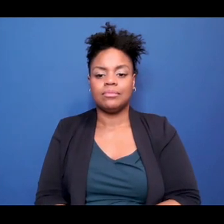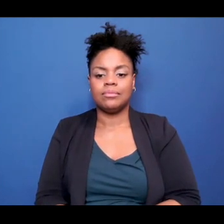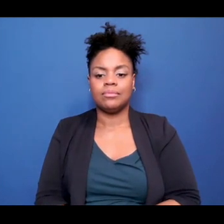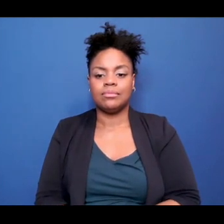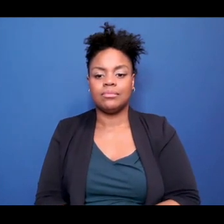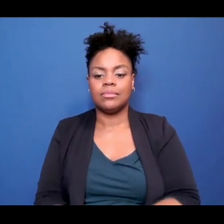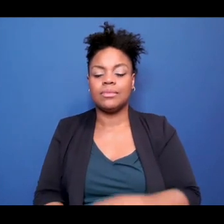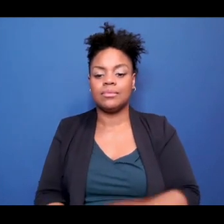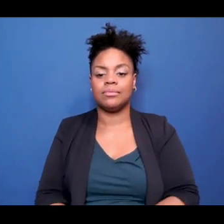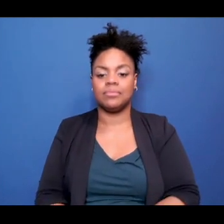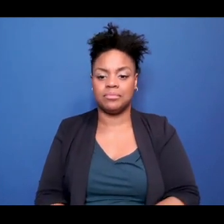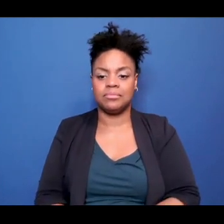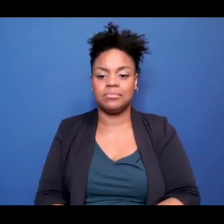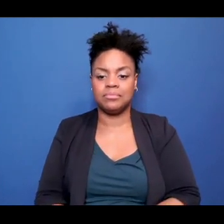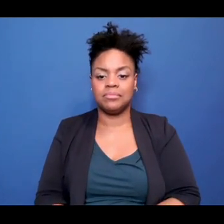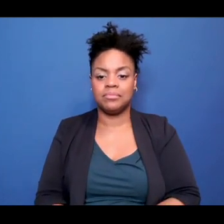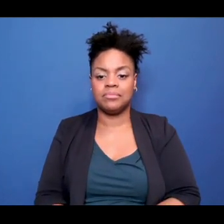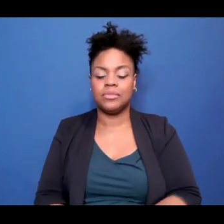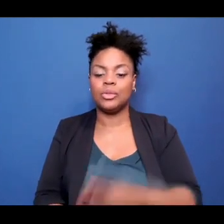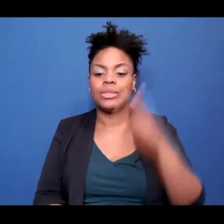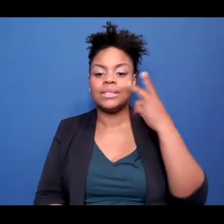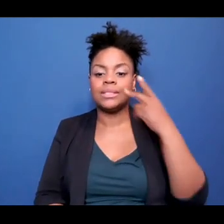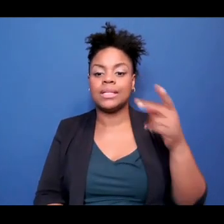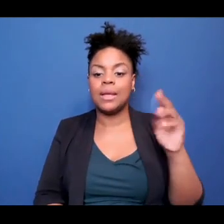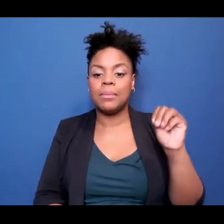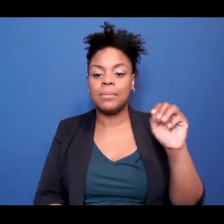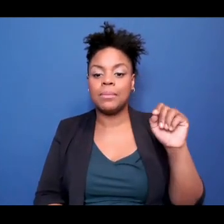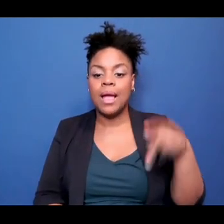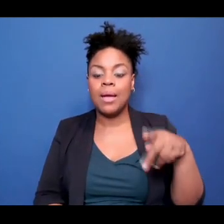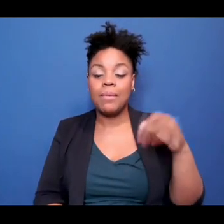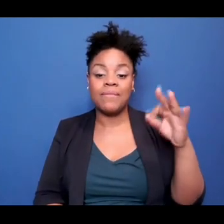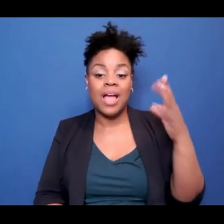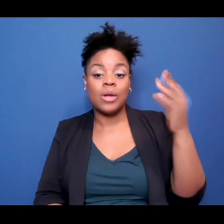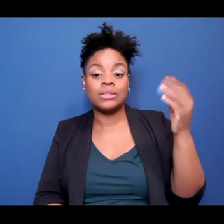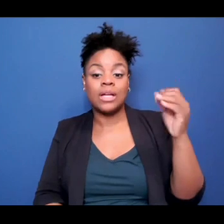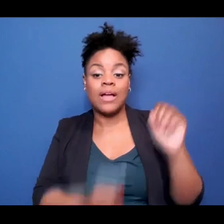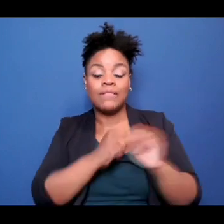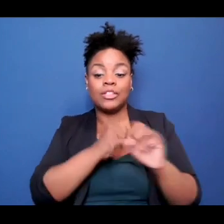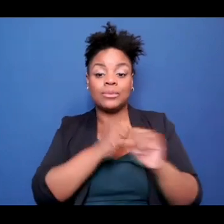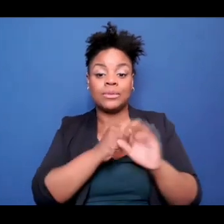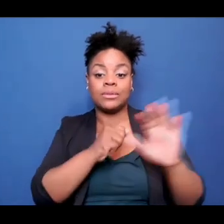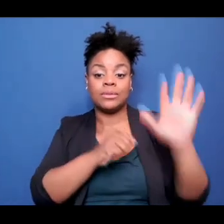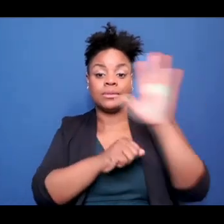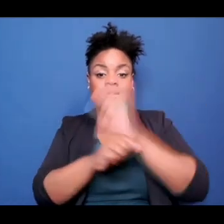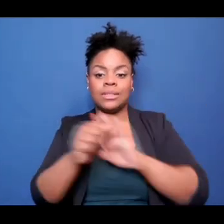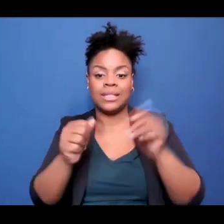NEXT SLIDE. THIS IS A MAP OF OUTDOOR ADVERTISING IN CENTRAL HARLEM,